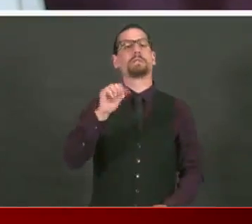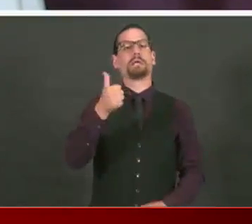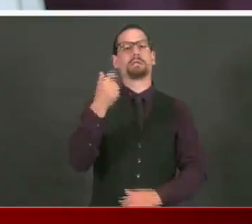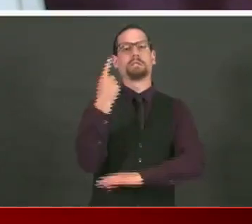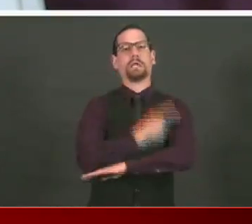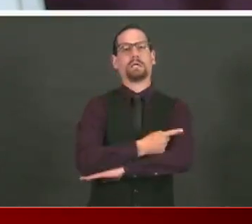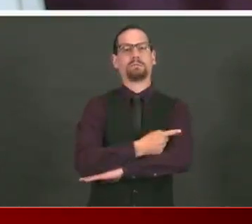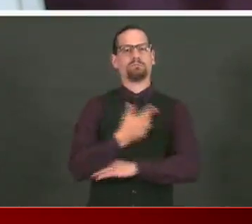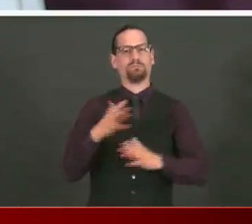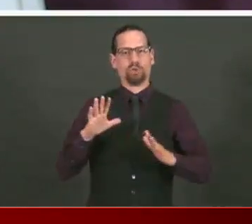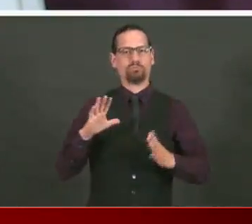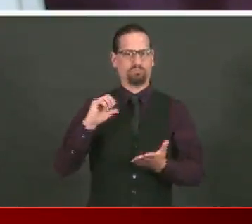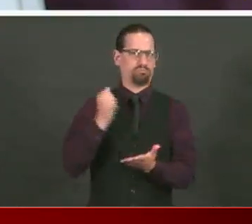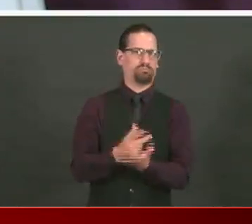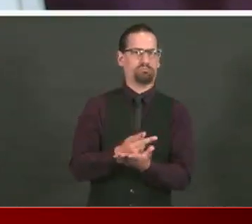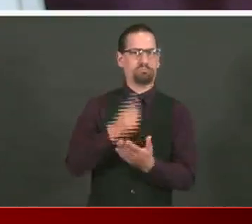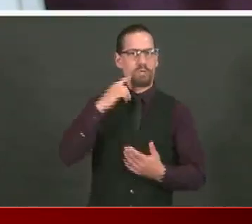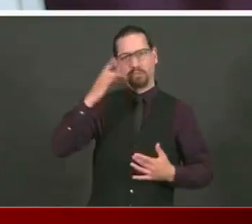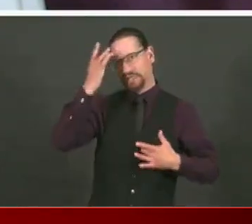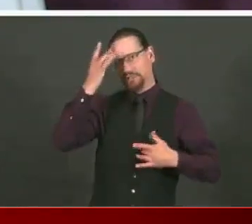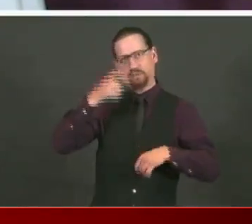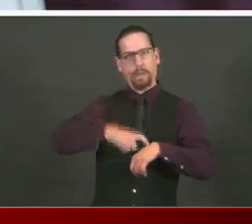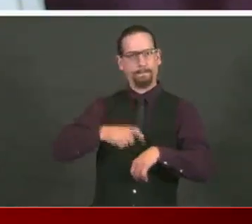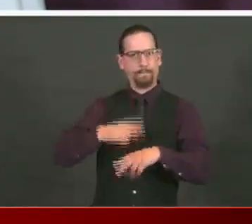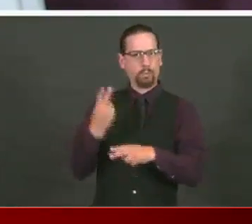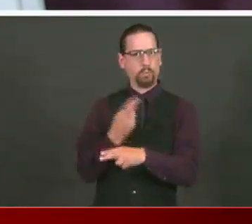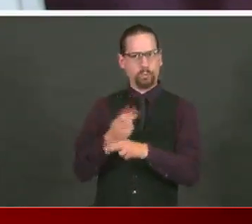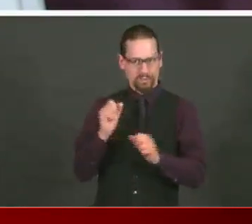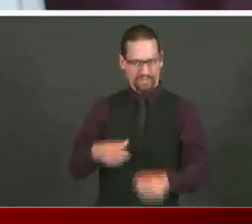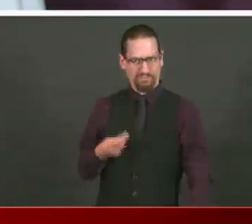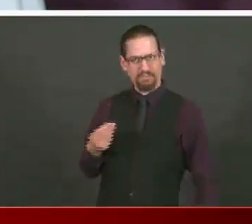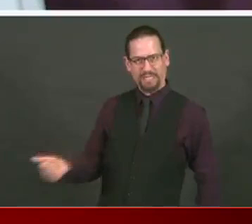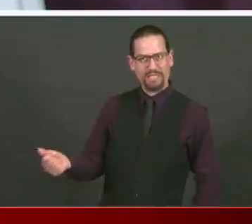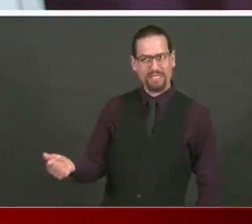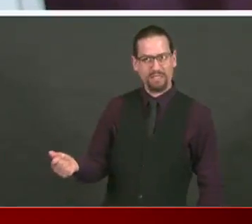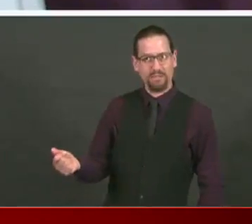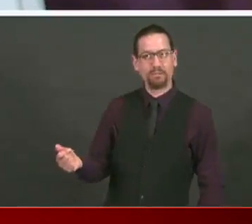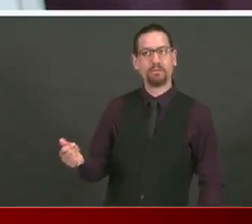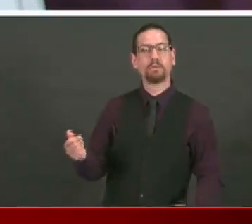LEAVE TO WORKERS WHO ARE EMPLOYED IN SMALL BUSINESSES WHO OTHERWISE DO NOT PROVIDE SICK